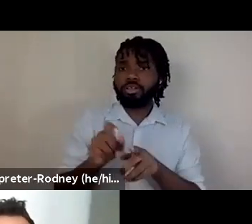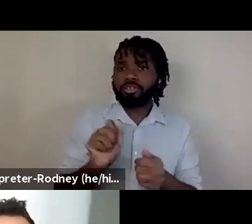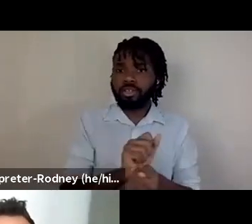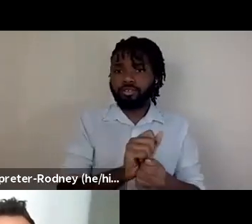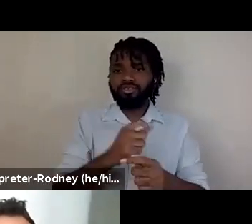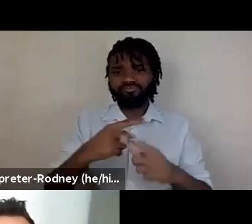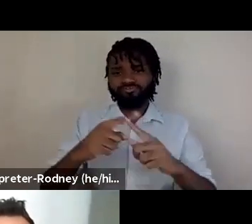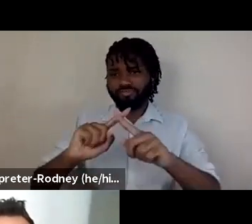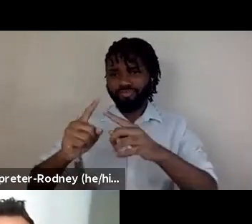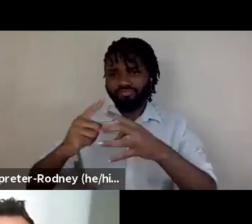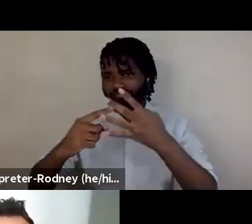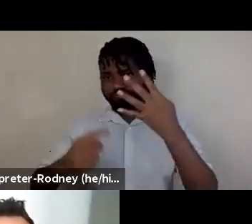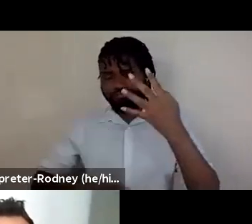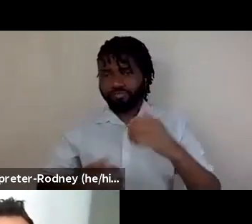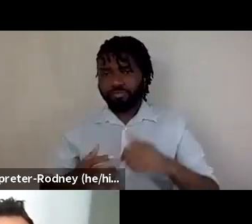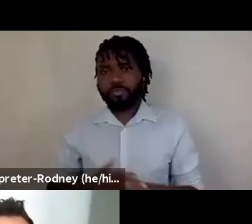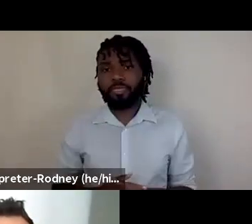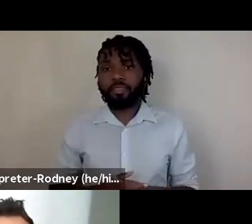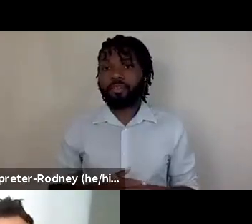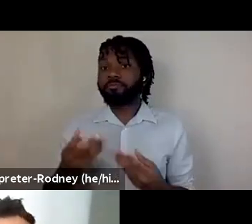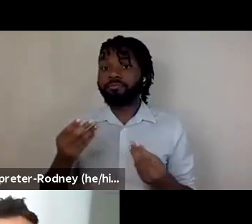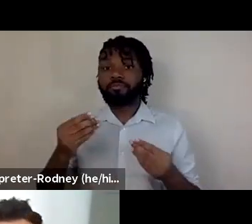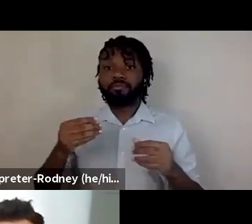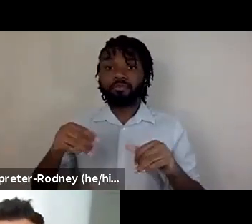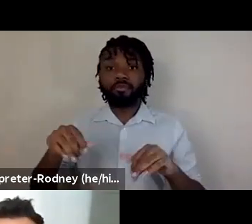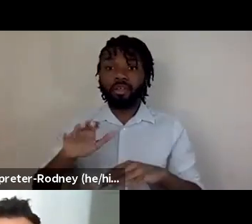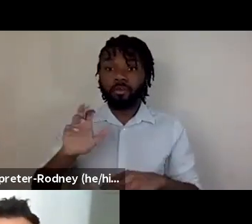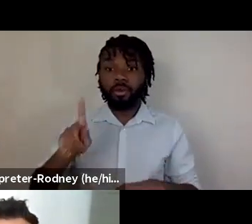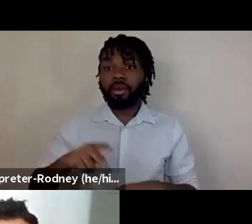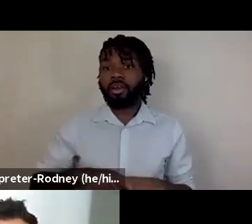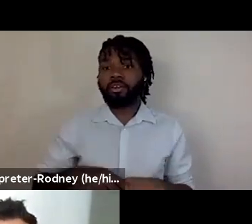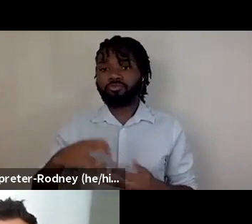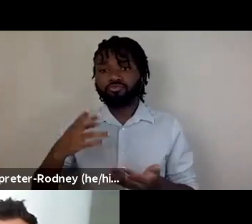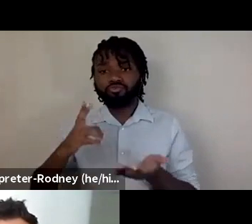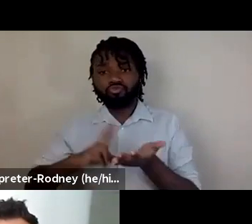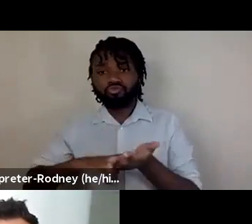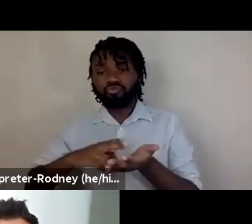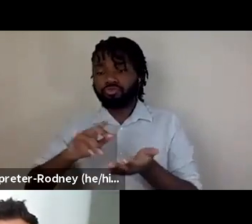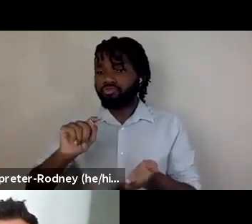Land back, treaty rights, reparations, and other frameworks are essential